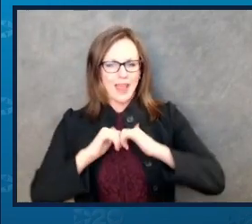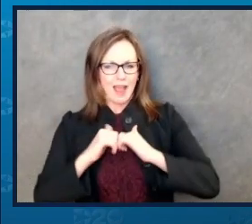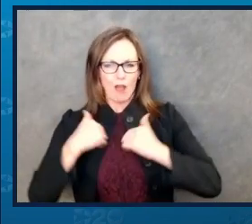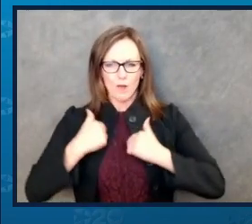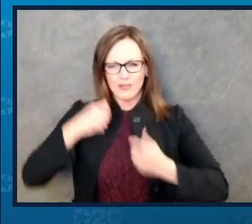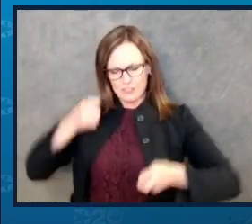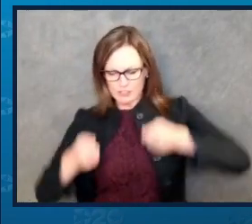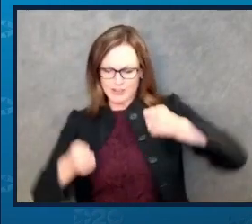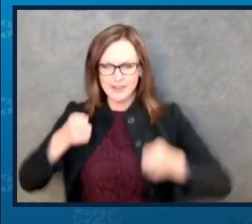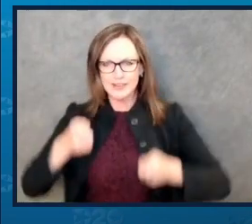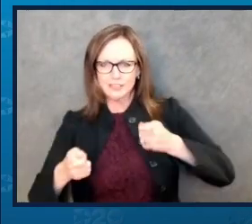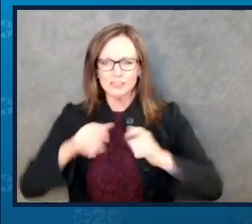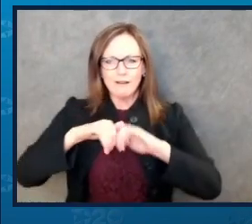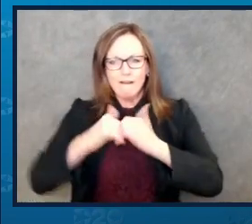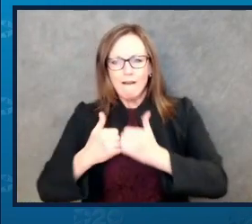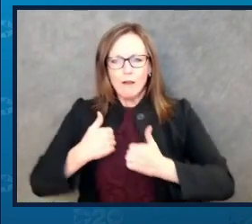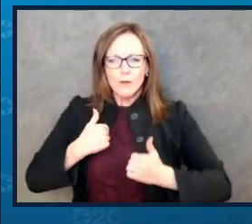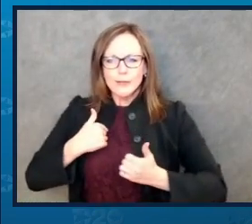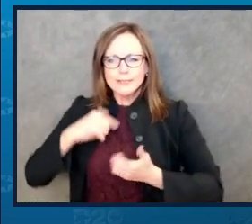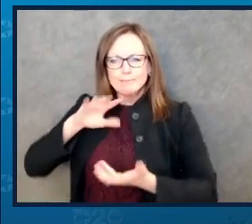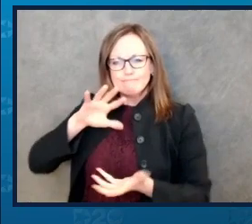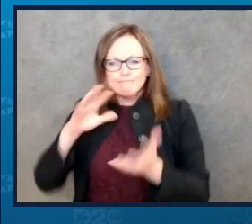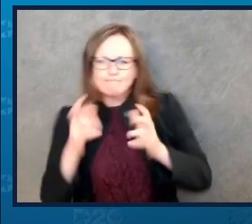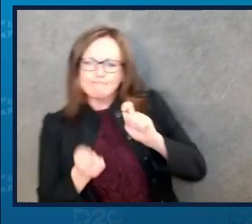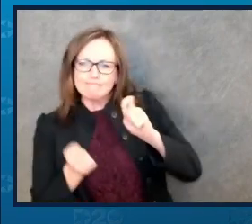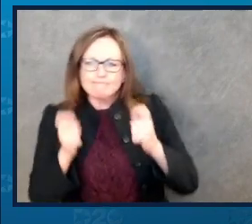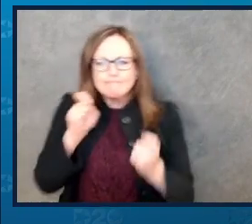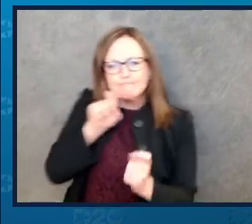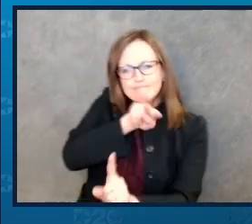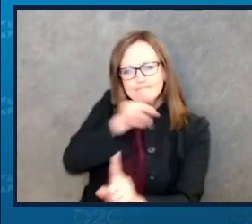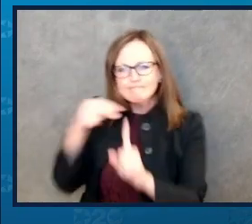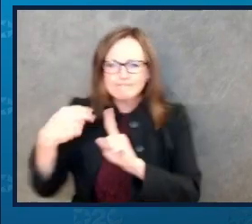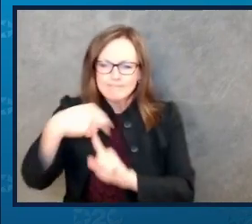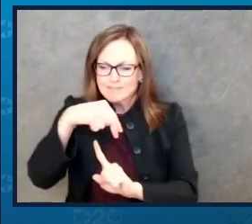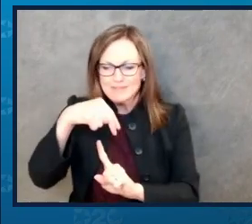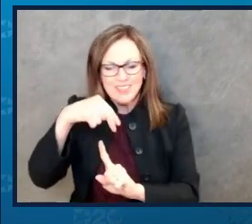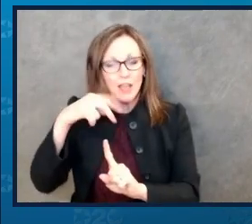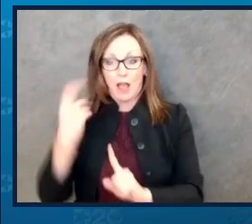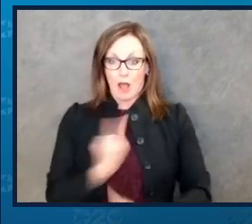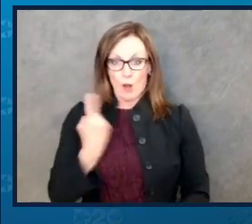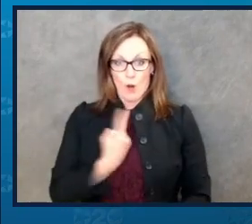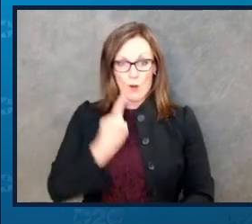RESTORE THE SOUL OF OUR NATION. WE THE PEOPLE HAVE TO GET INVOLVED. EACH AND EVERY ONE OF US IS THE